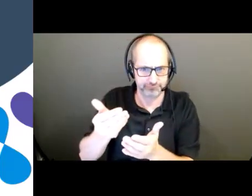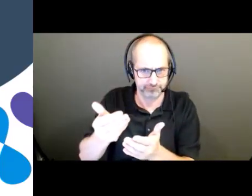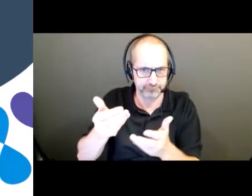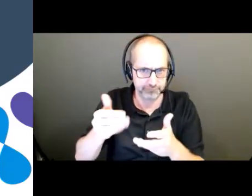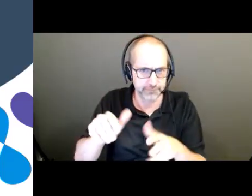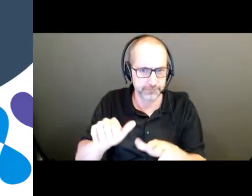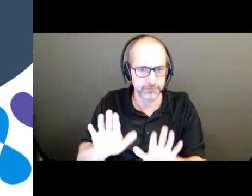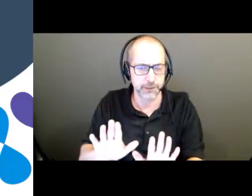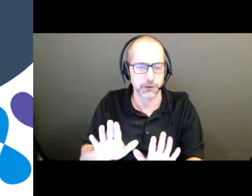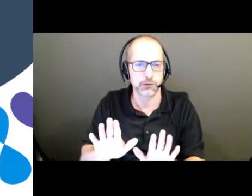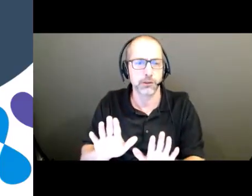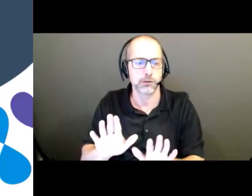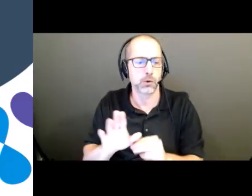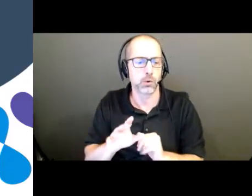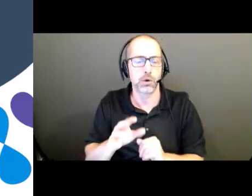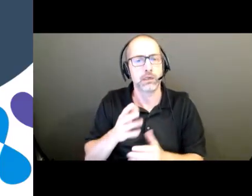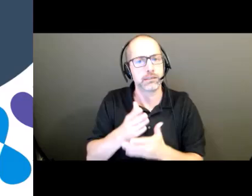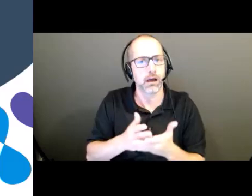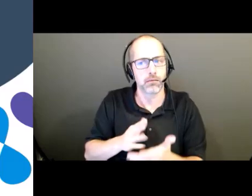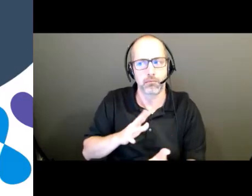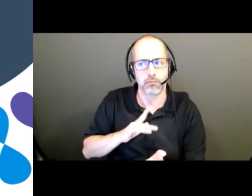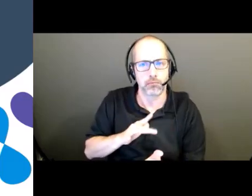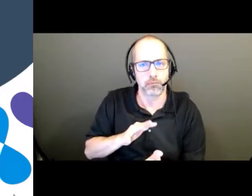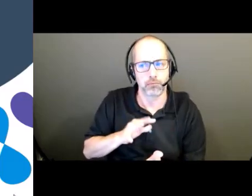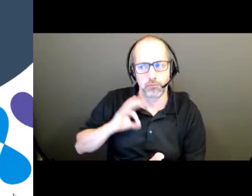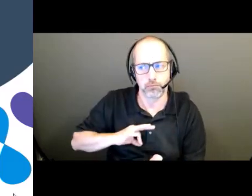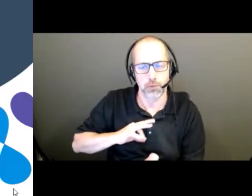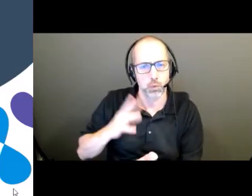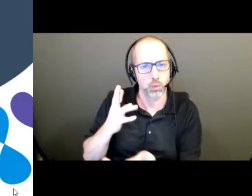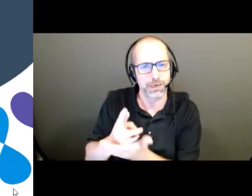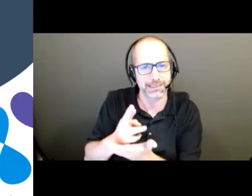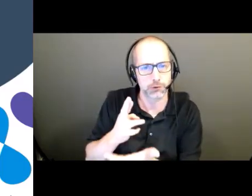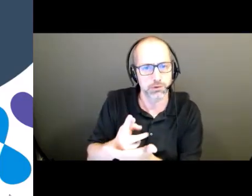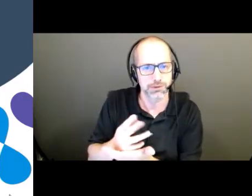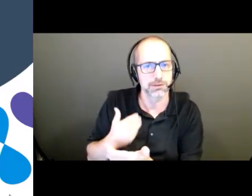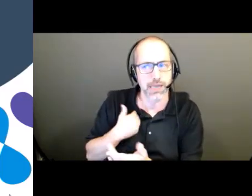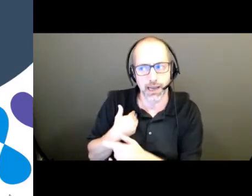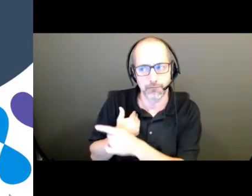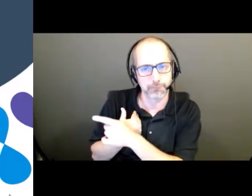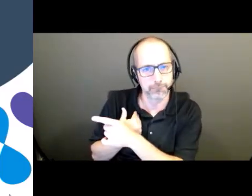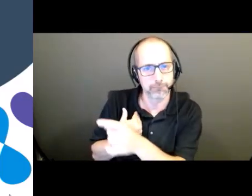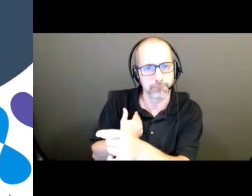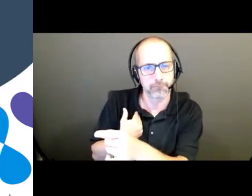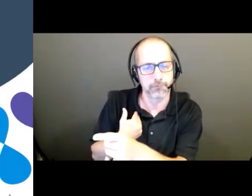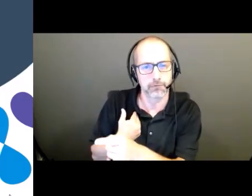you some Helpful Resources before we let you go.